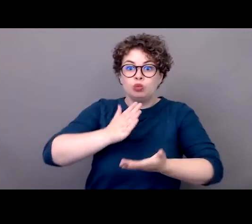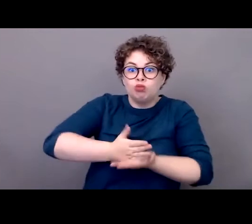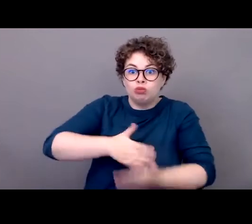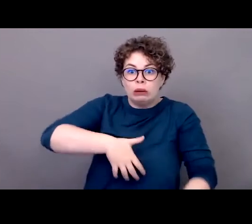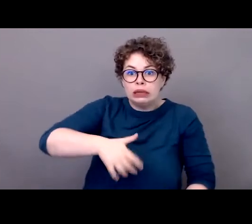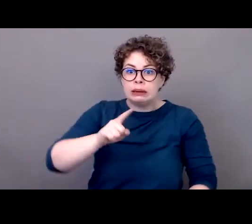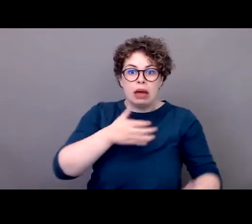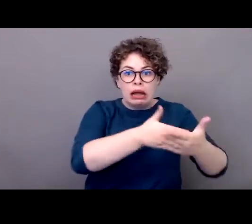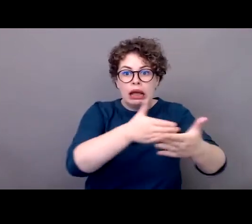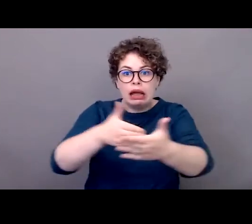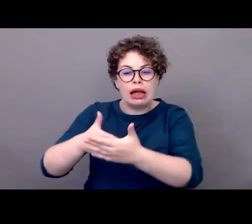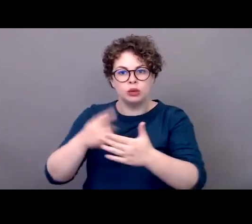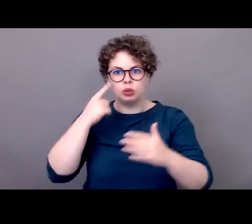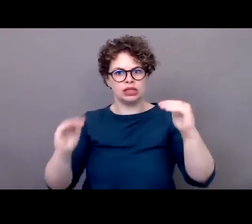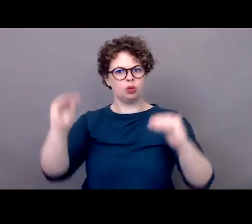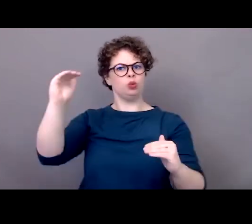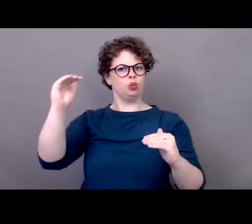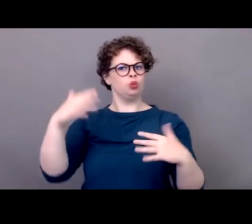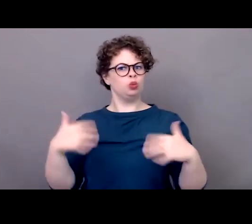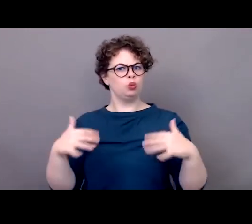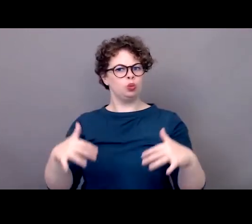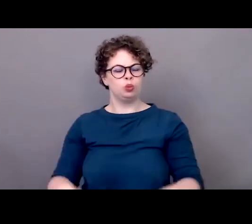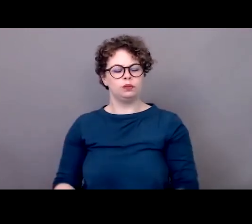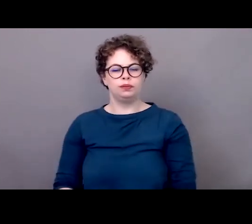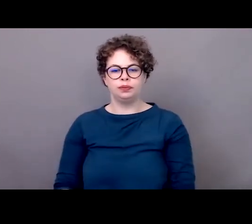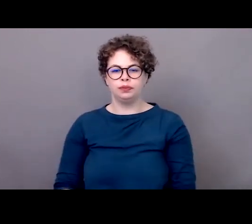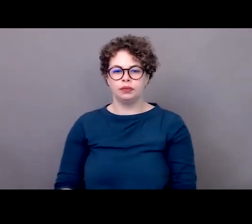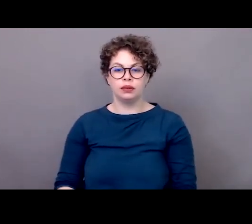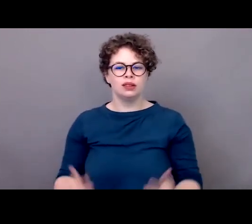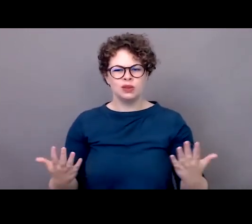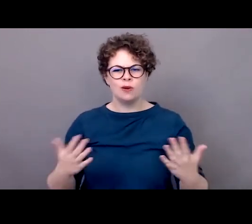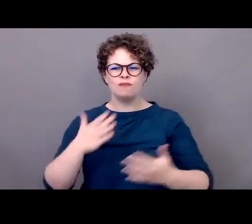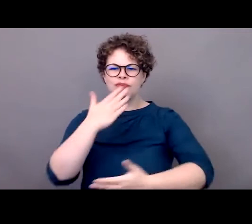So, what are the kind of options that we have for disability data collection? I've described